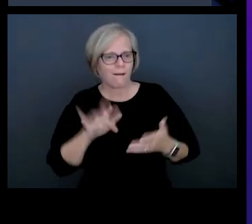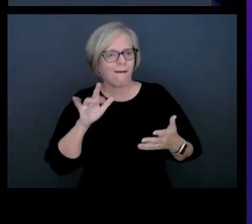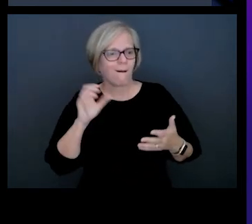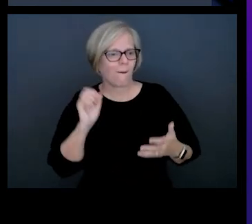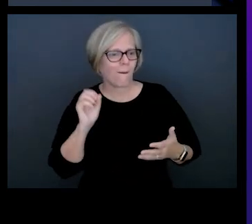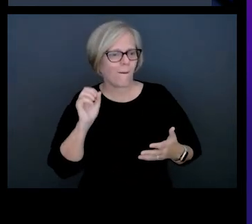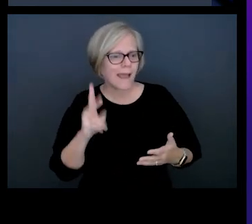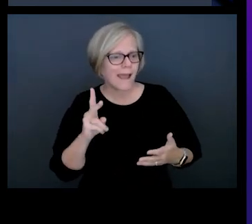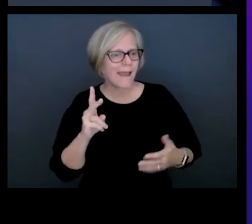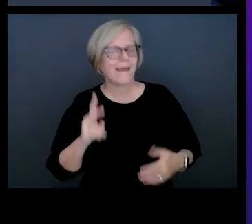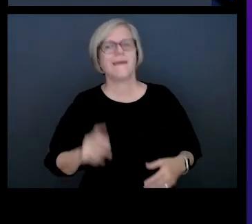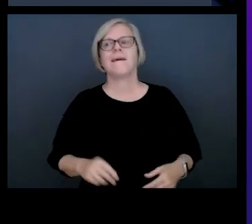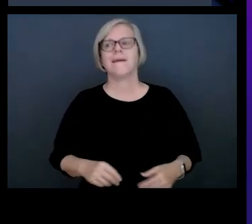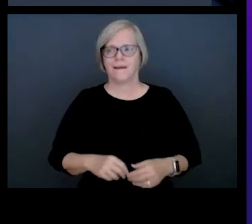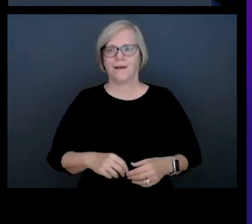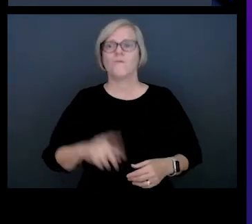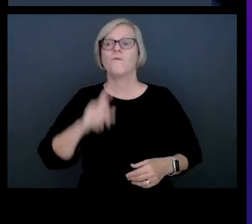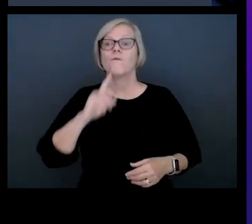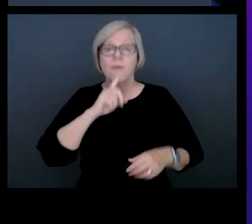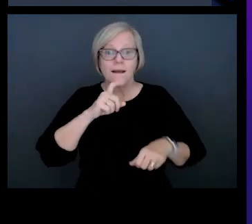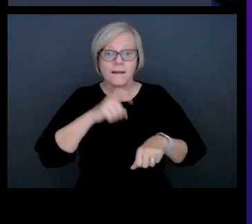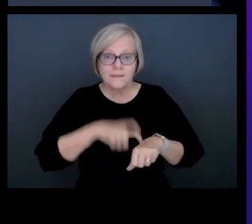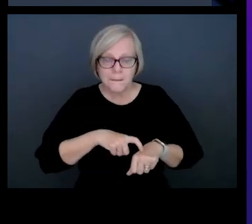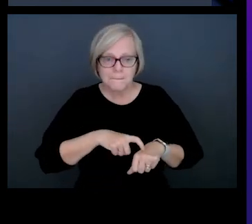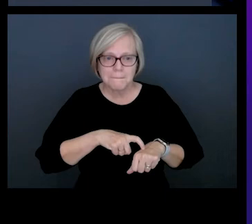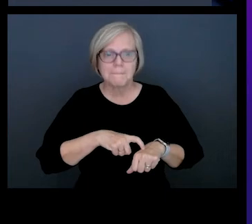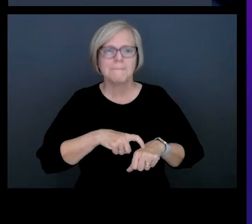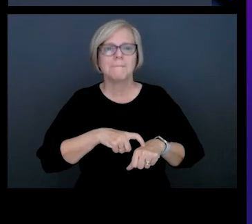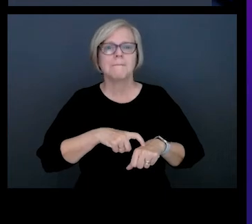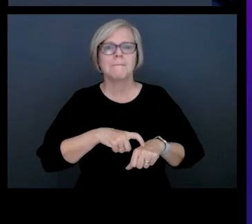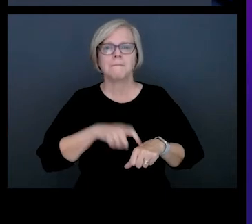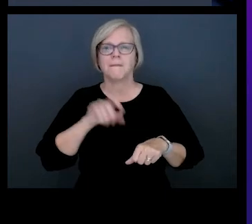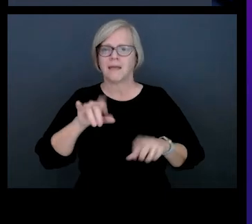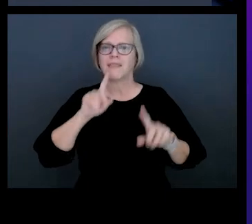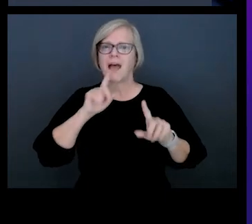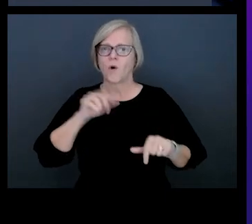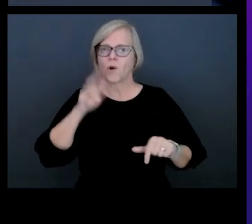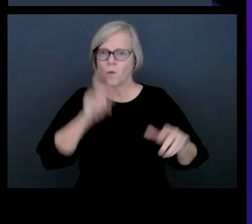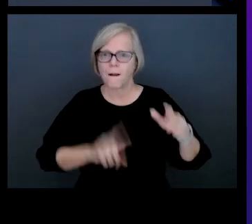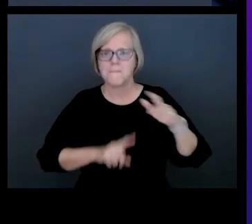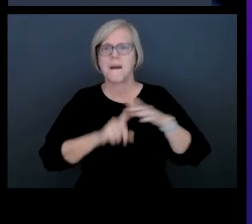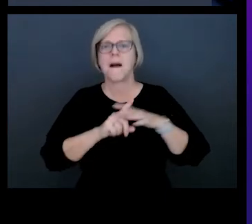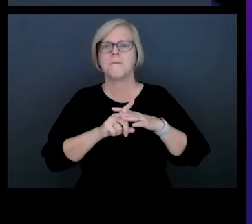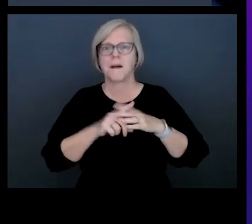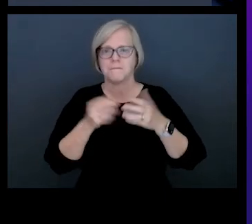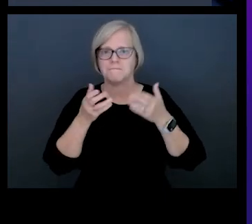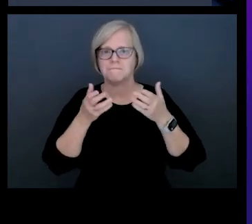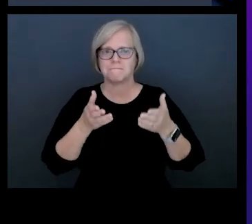And in real time, this order should go ahead and pop up for us. There it is, simple frappe.